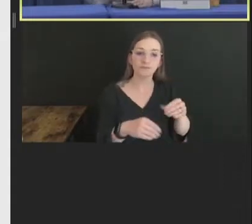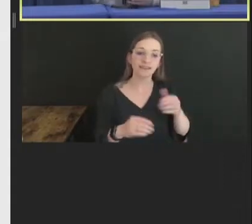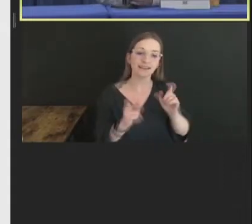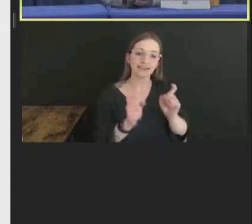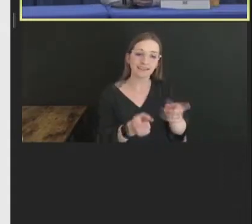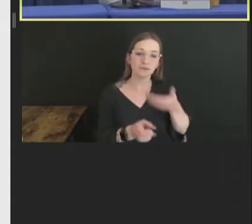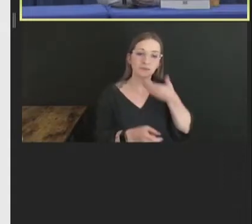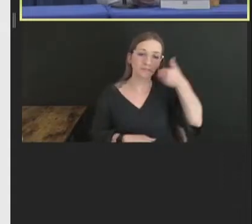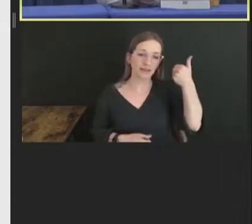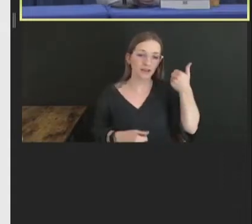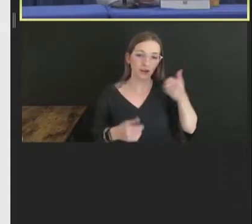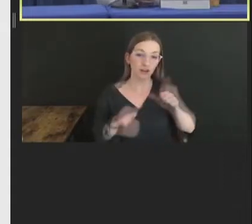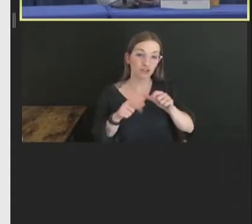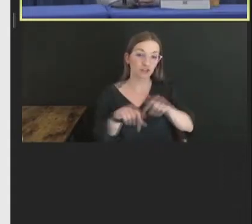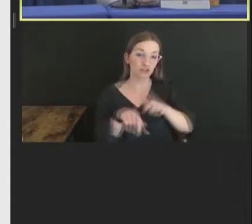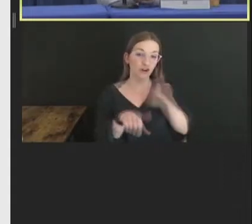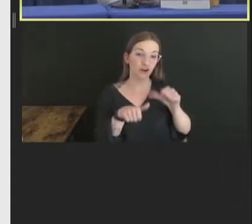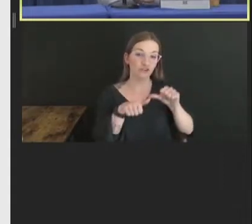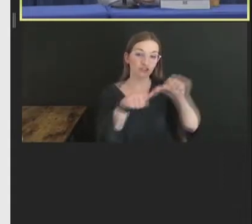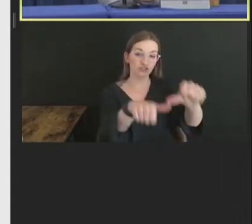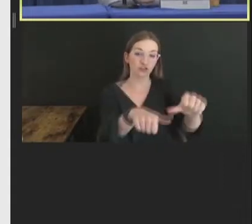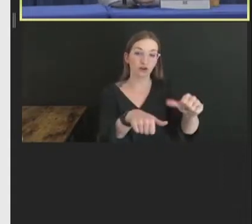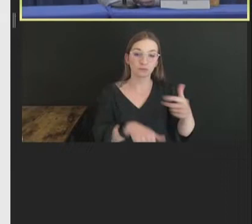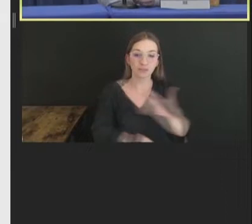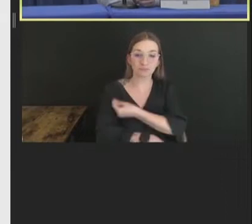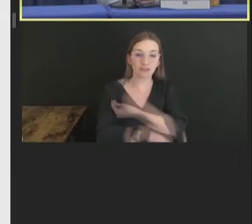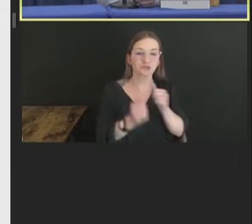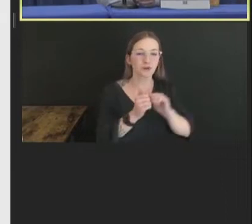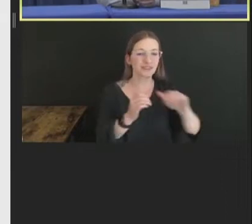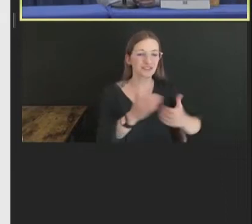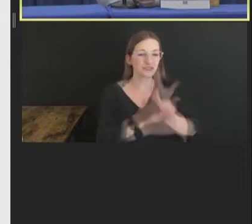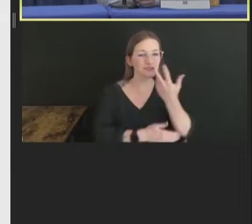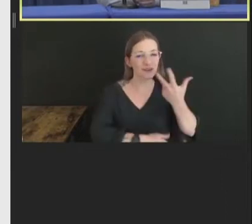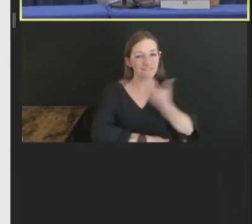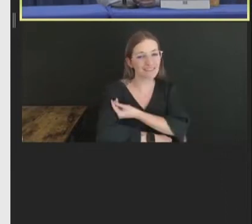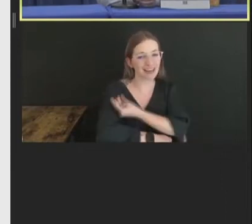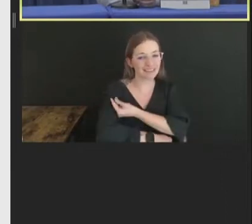nature of these new vaccine platforms. I think it'll be really important for us to continue to